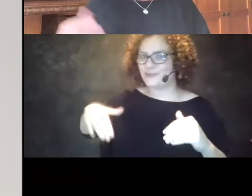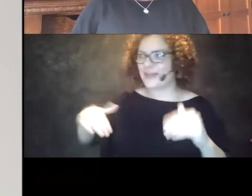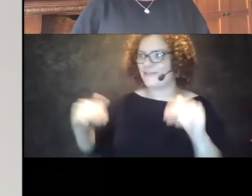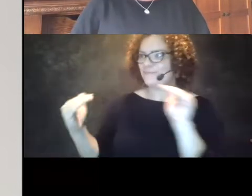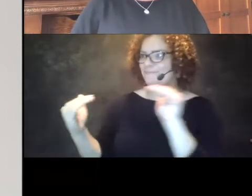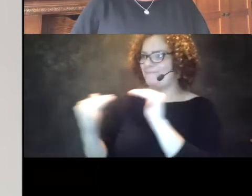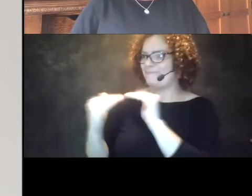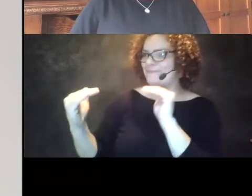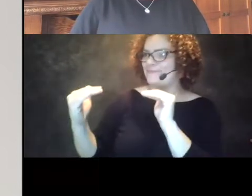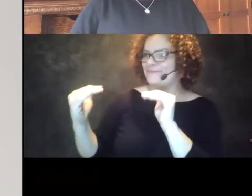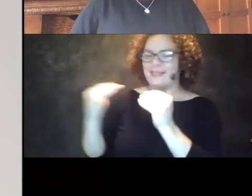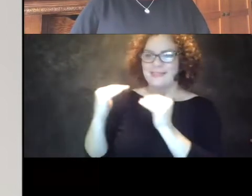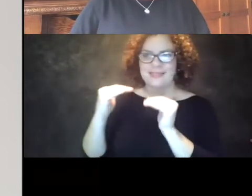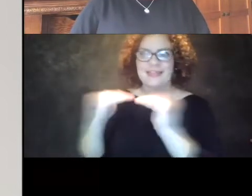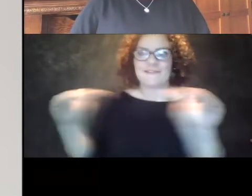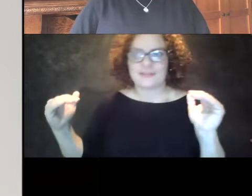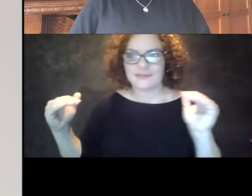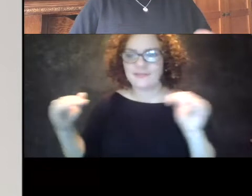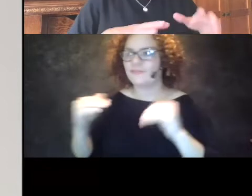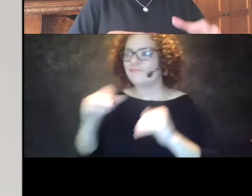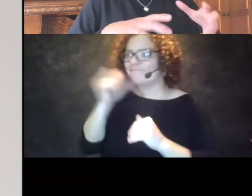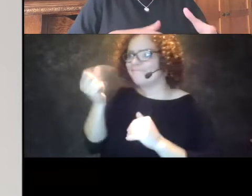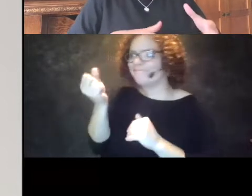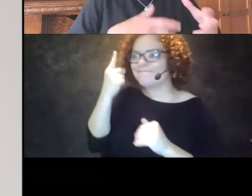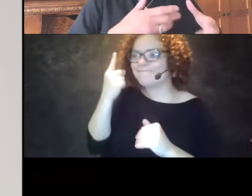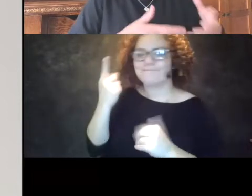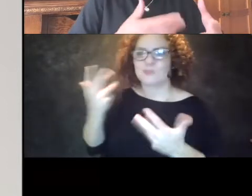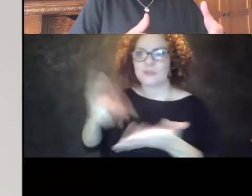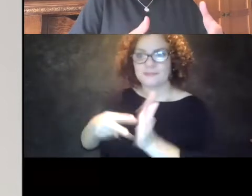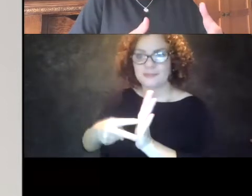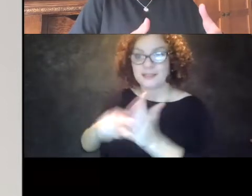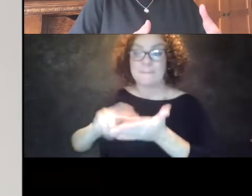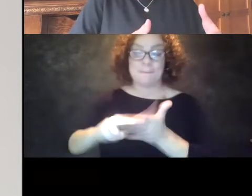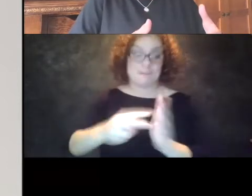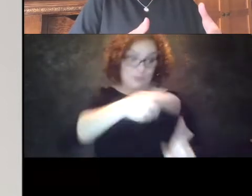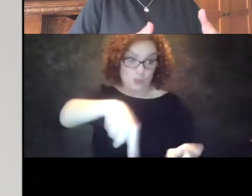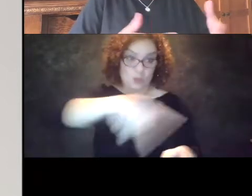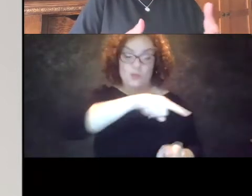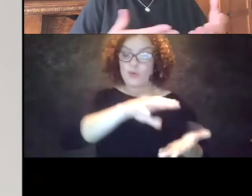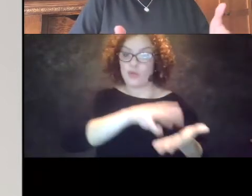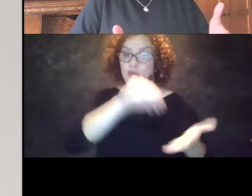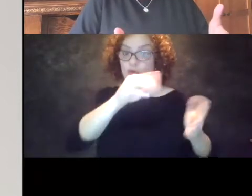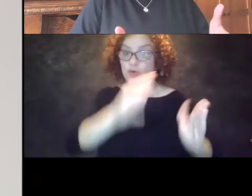what that means. So and so these learners need additional supports, then to be successful,